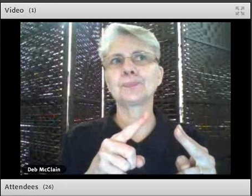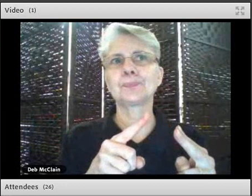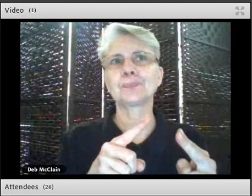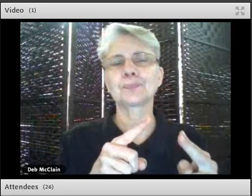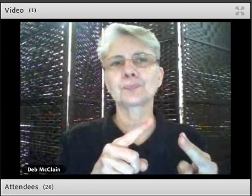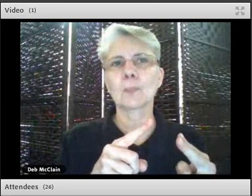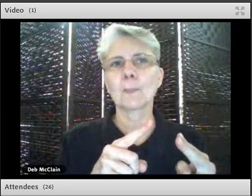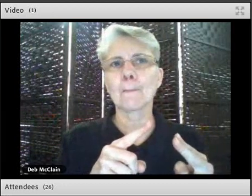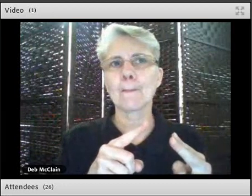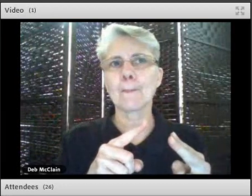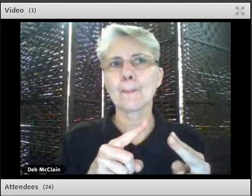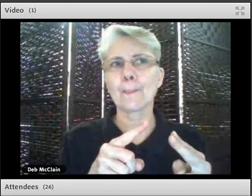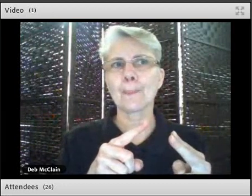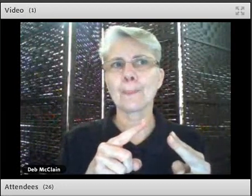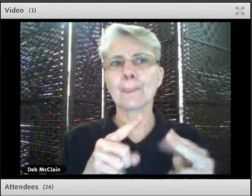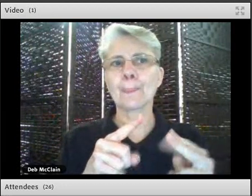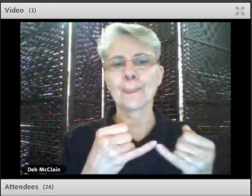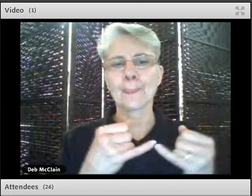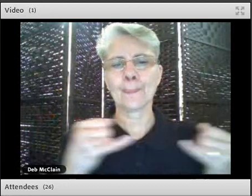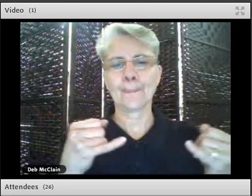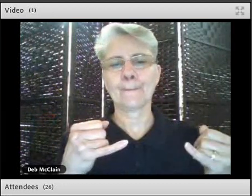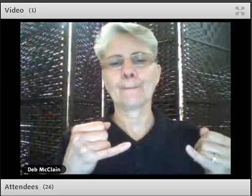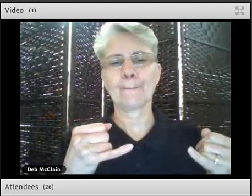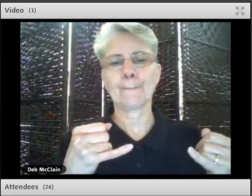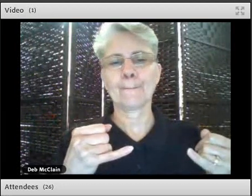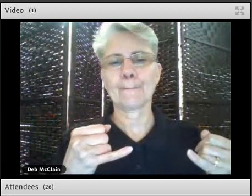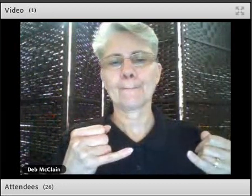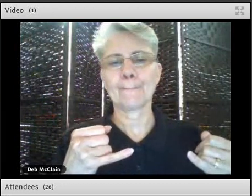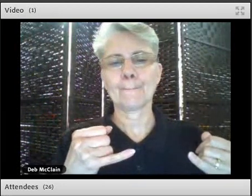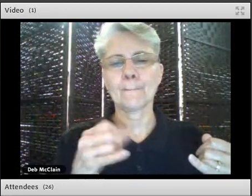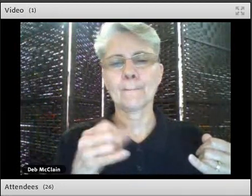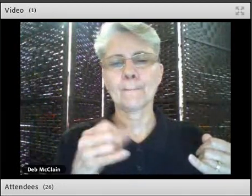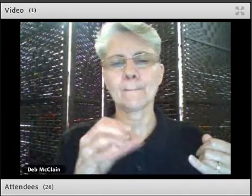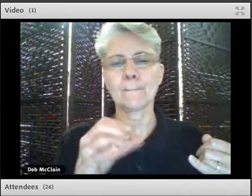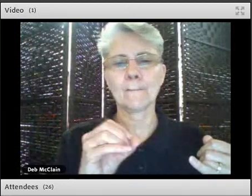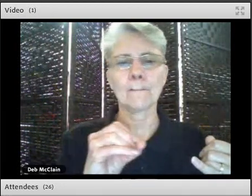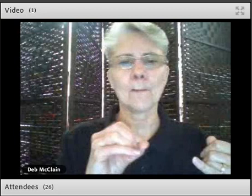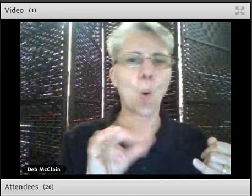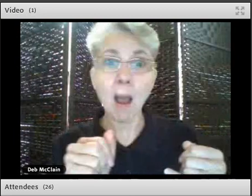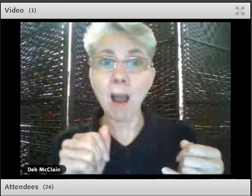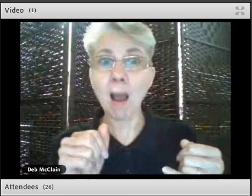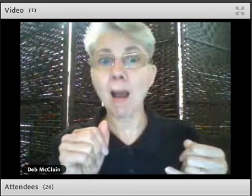those are all performers, and those will go in a 511 field